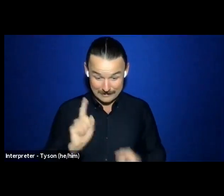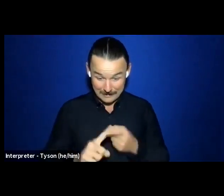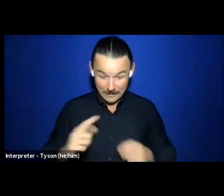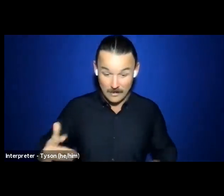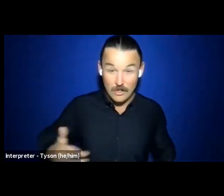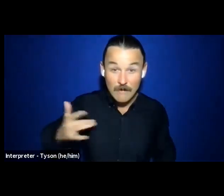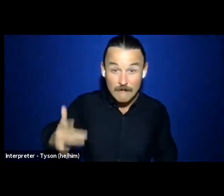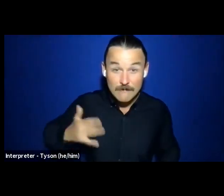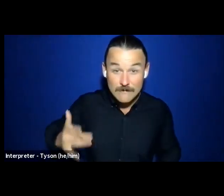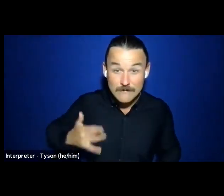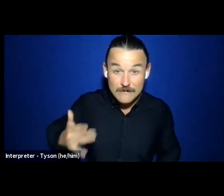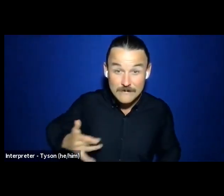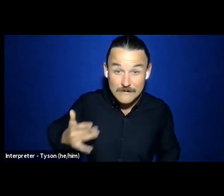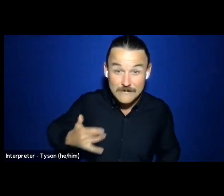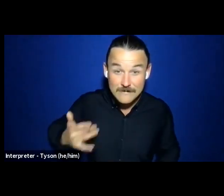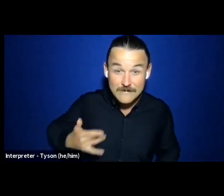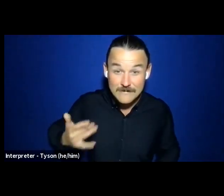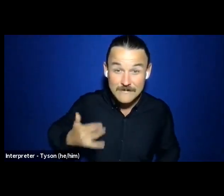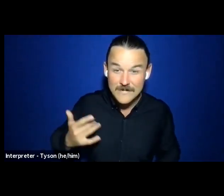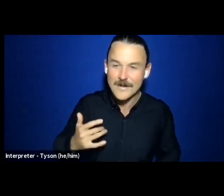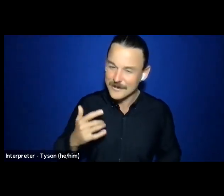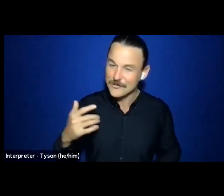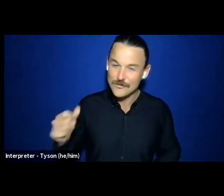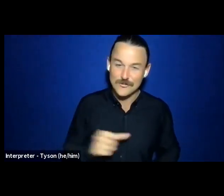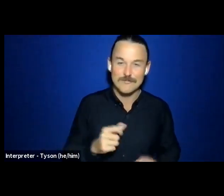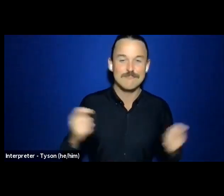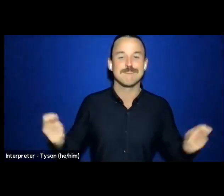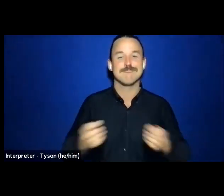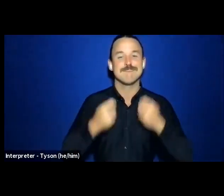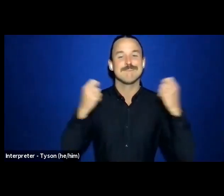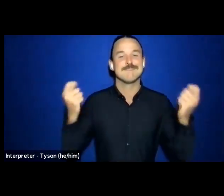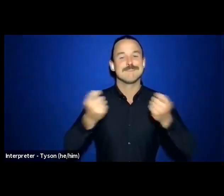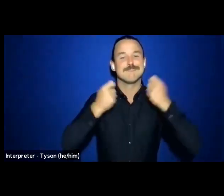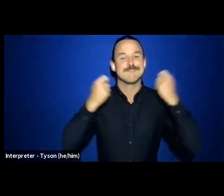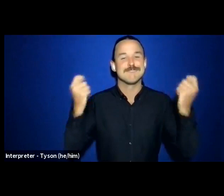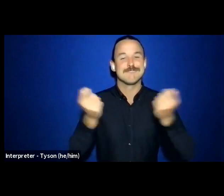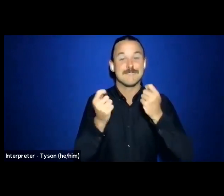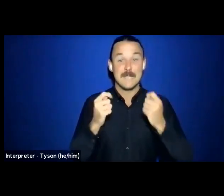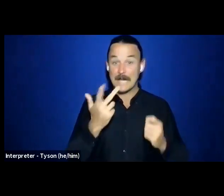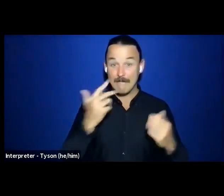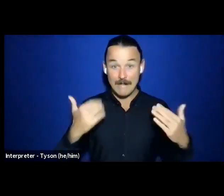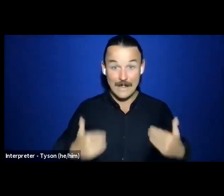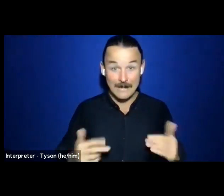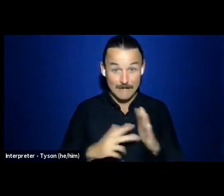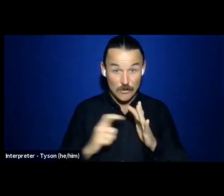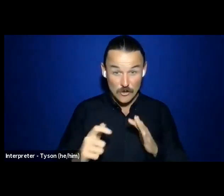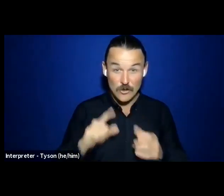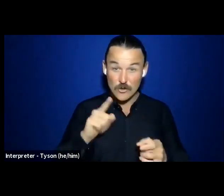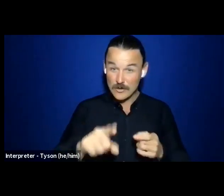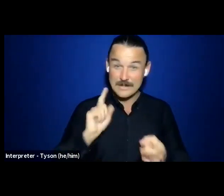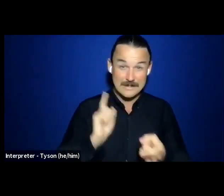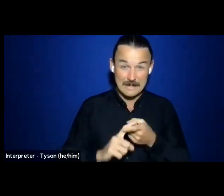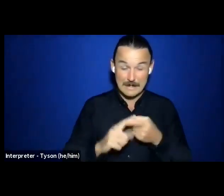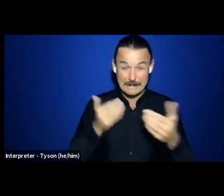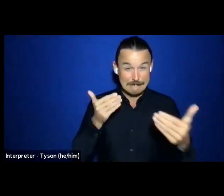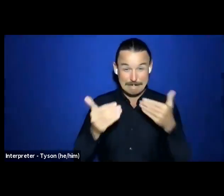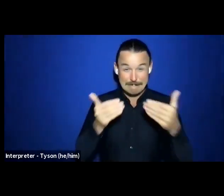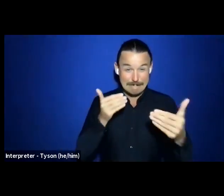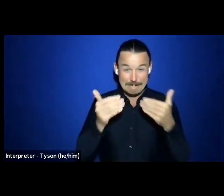nd he's survived is nd he's survived is means for silver nd he's survived is means for celebration alone. And if you do live in victoria. and you and you were still managing and you were still managing to